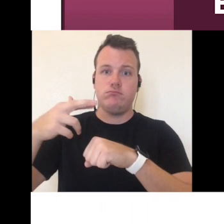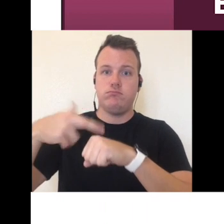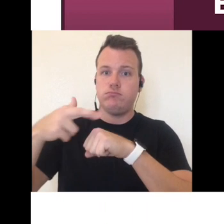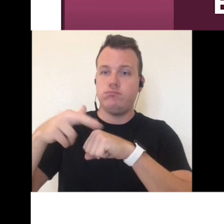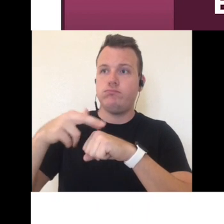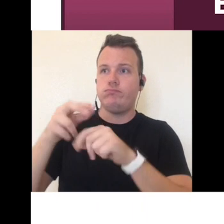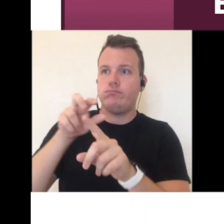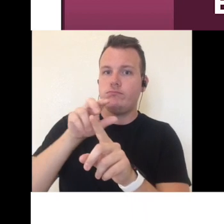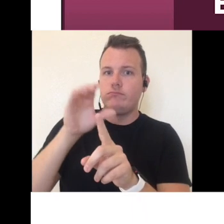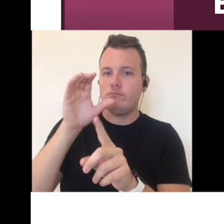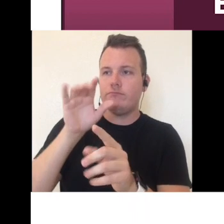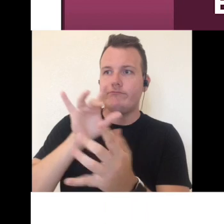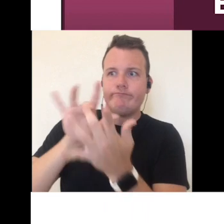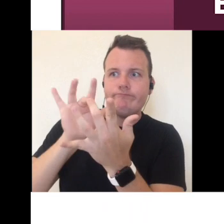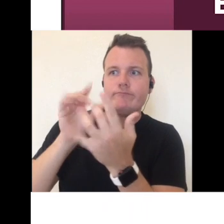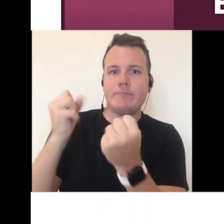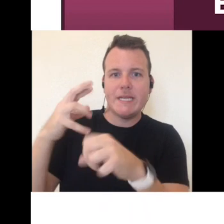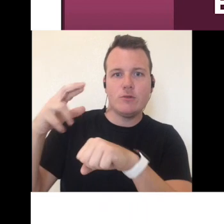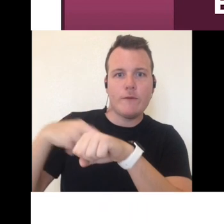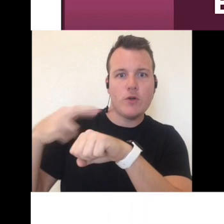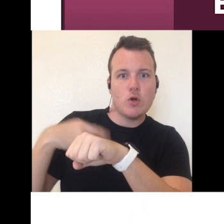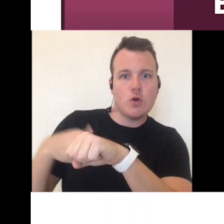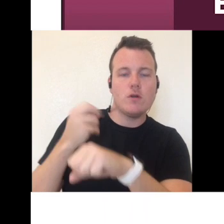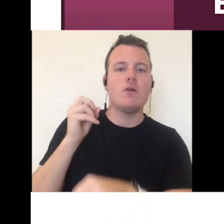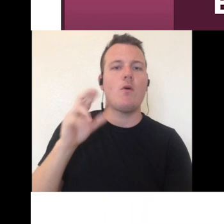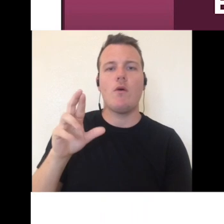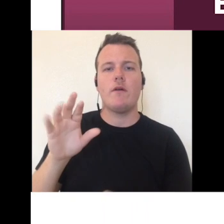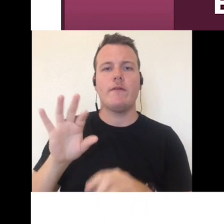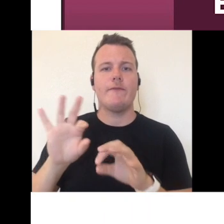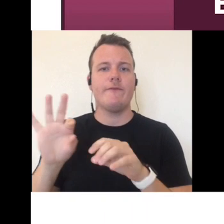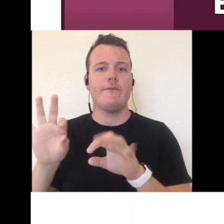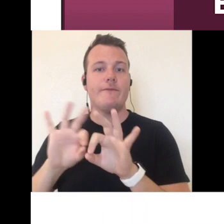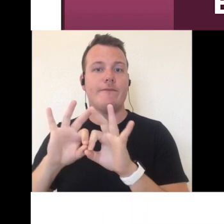sources, am I going to do a lot of referral sources? Am I just gonna work on